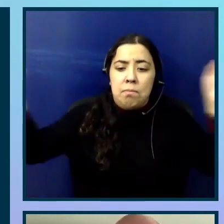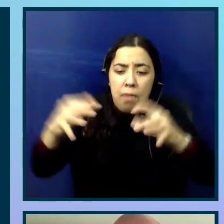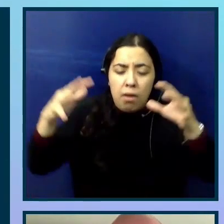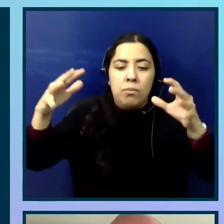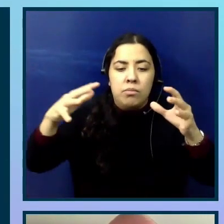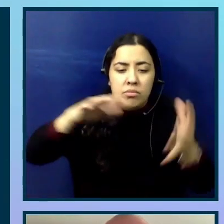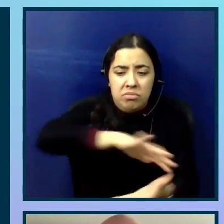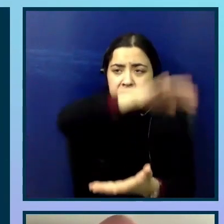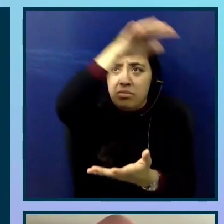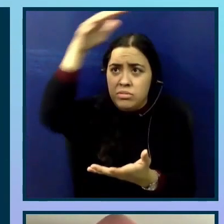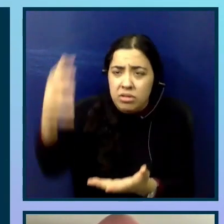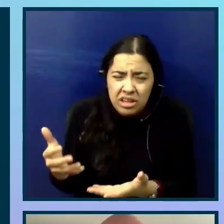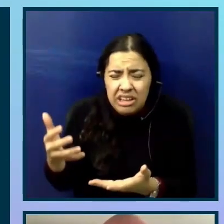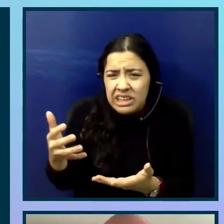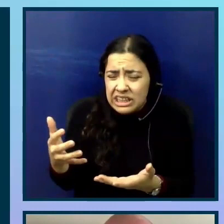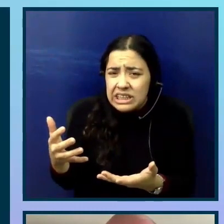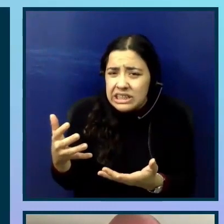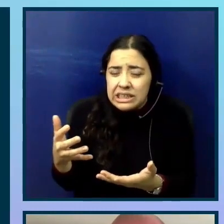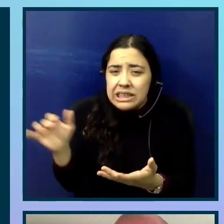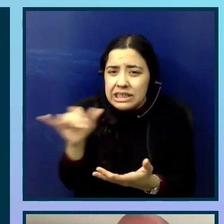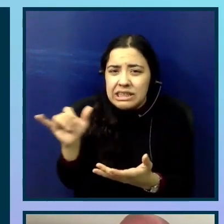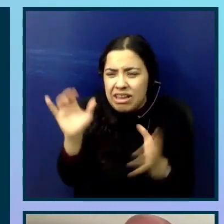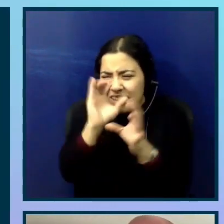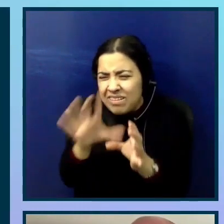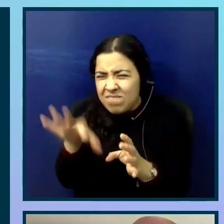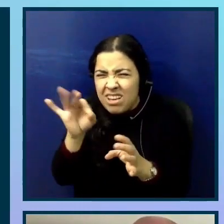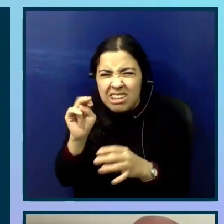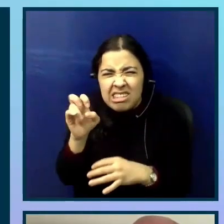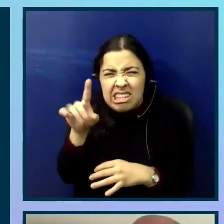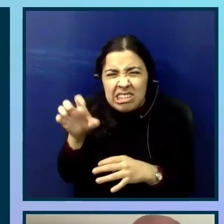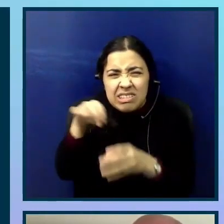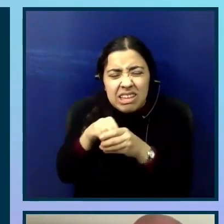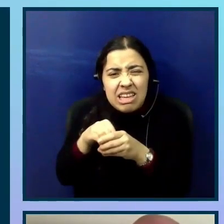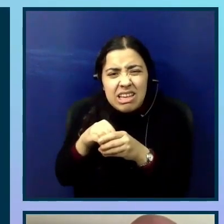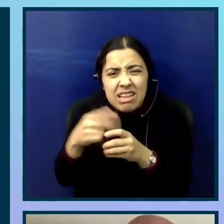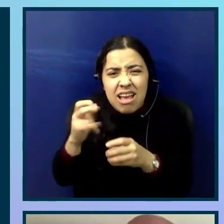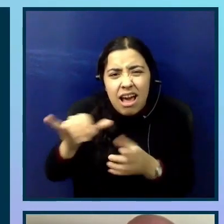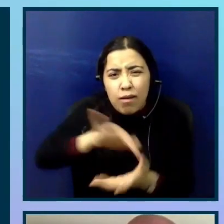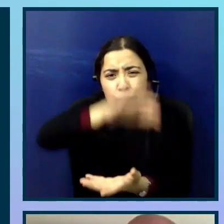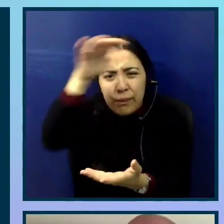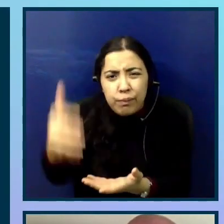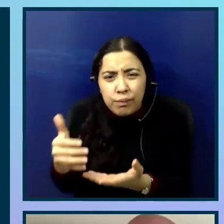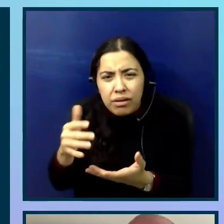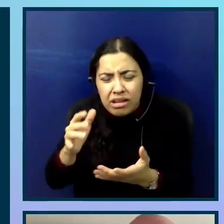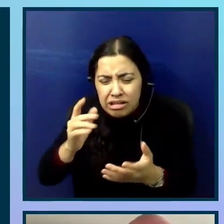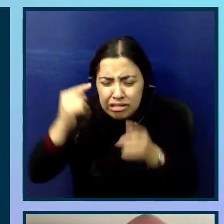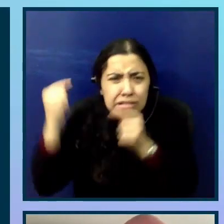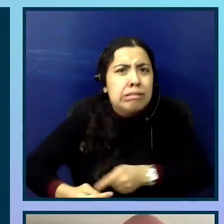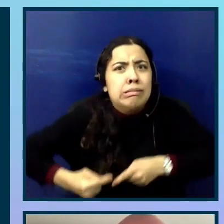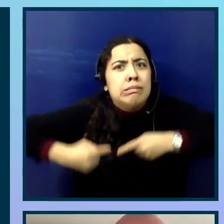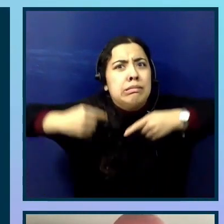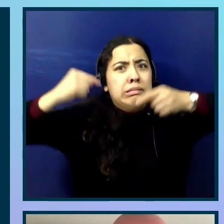it really can like finding needles in a haystack. And when you are kind of going directly into try